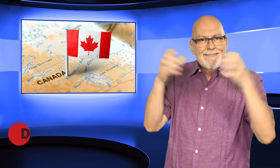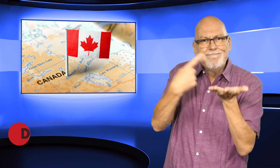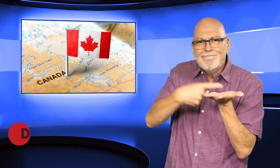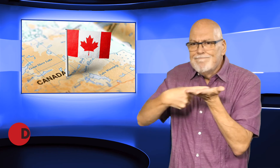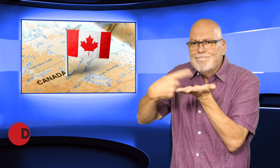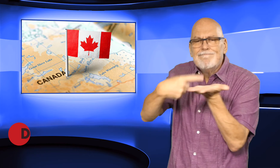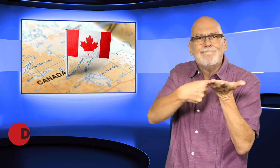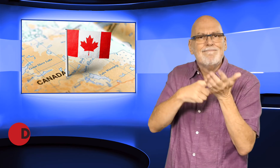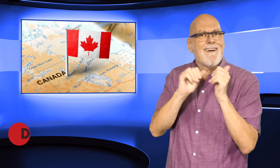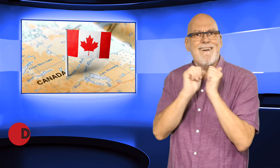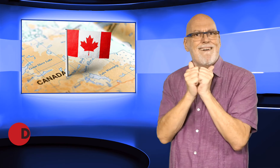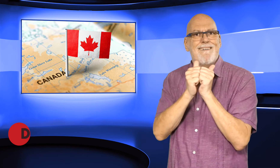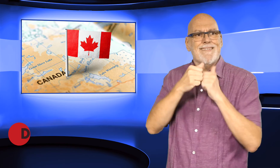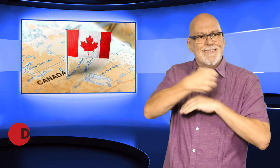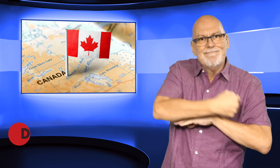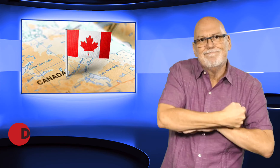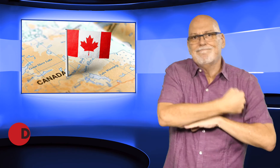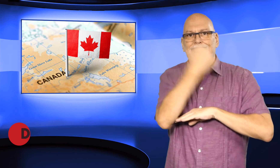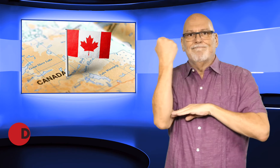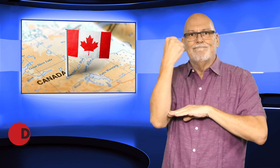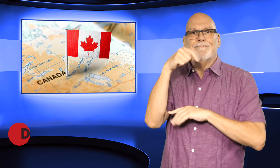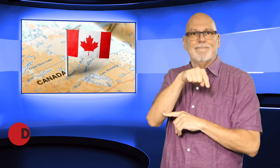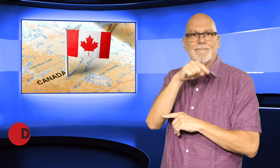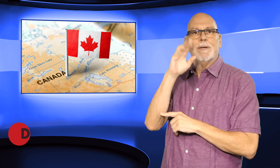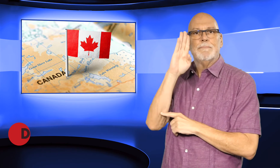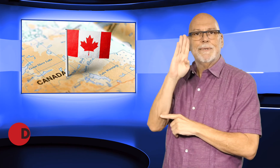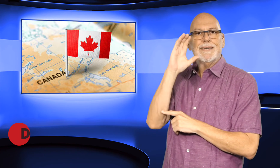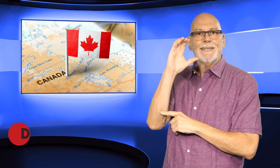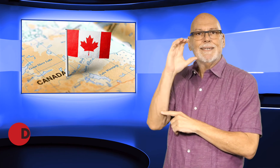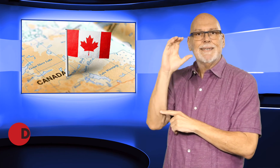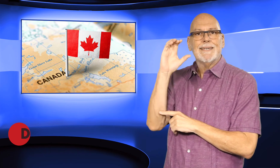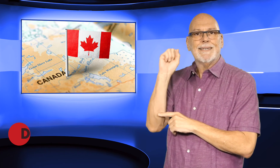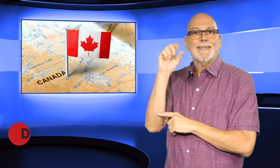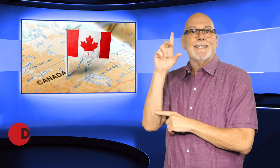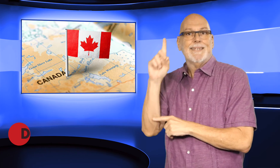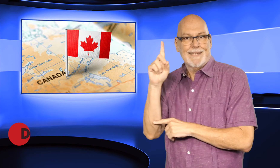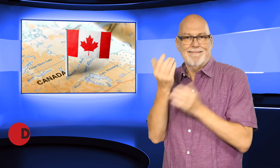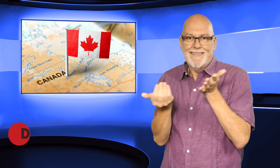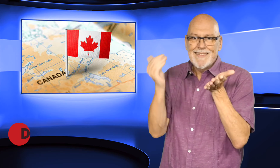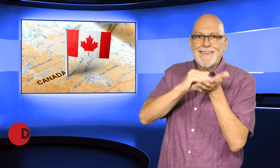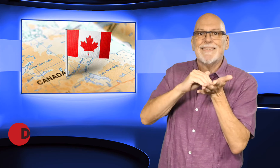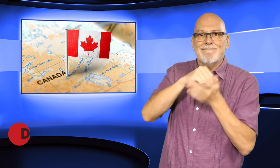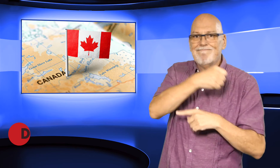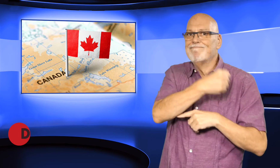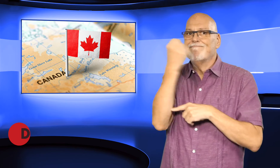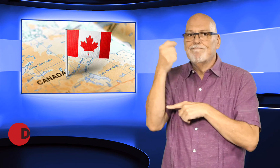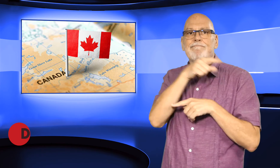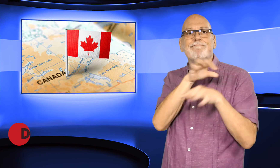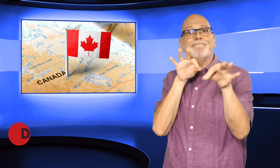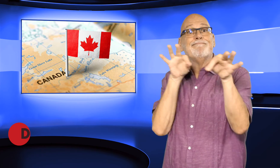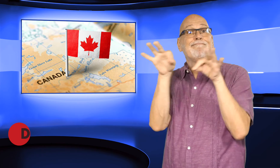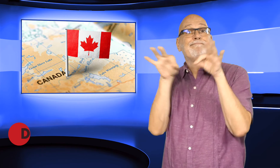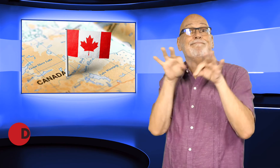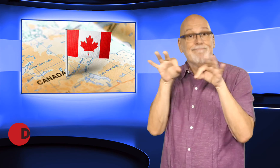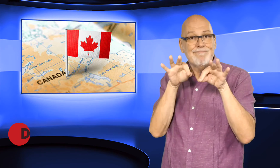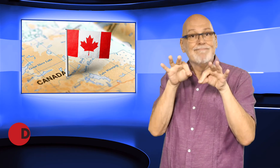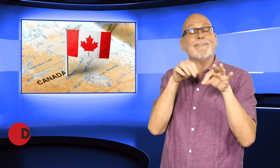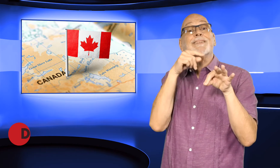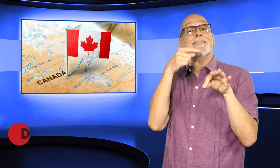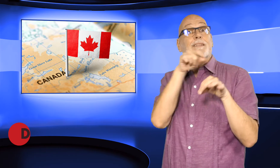was to discuss how to revive BCCSD again and explained